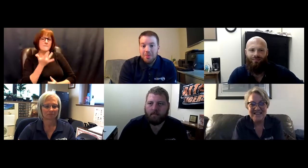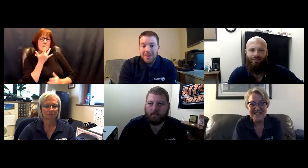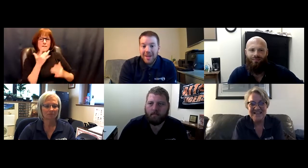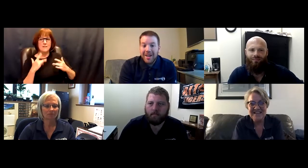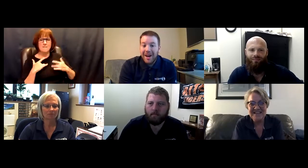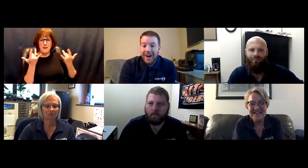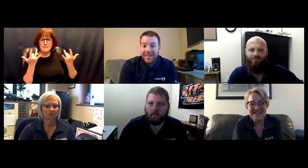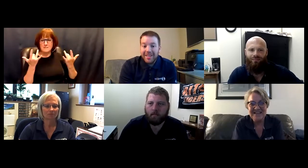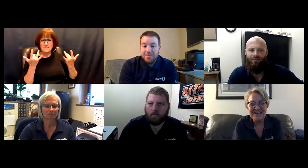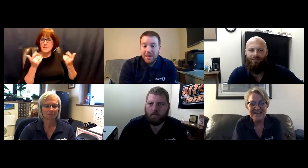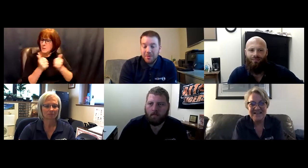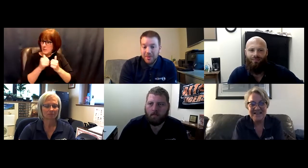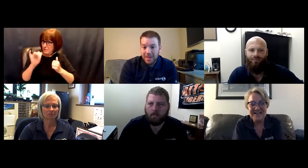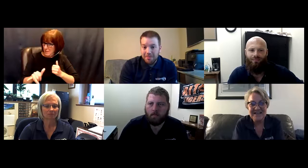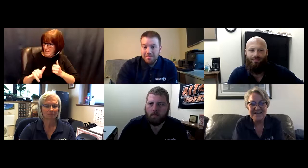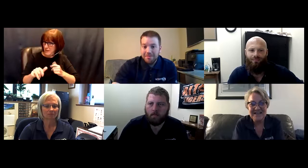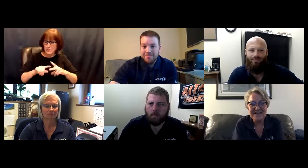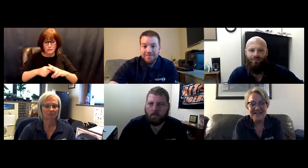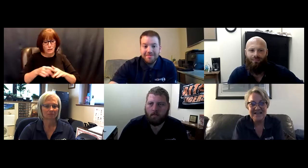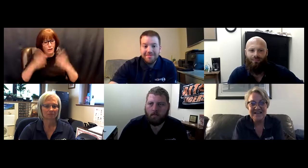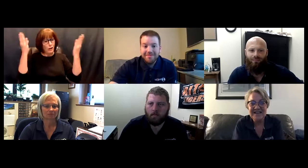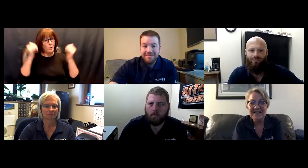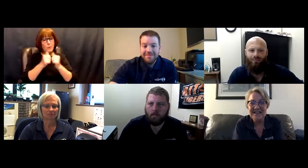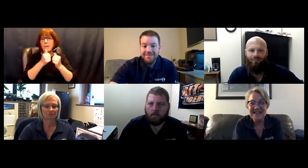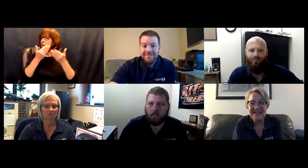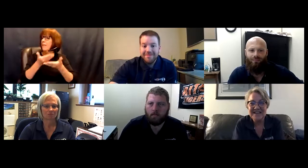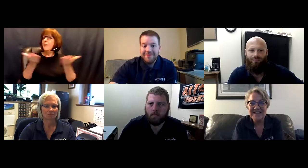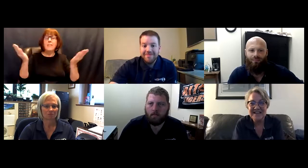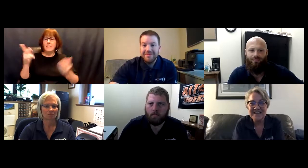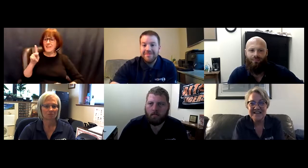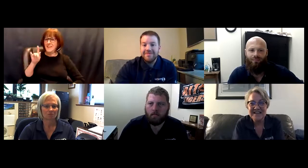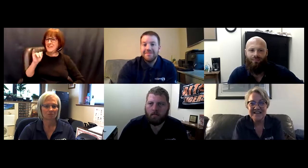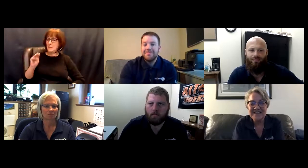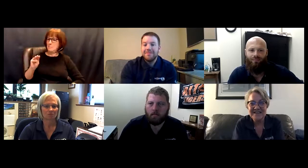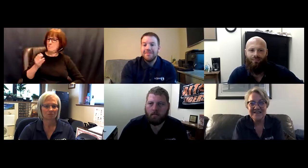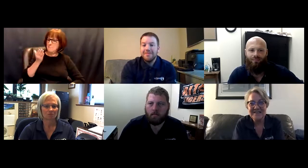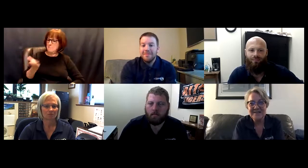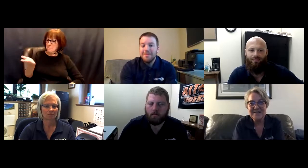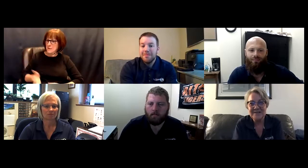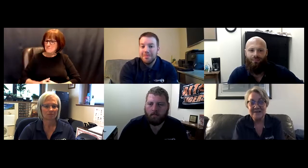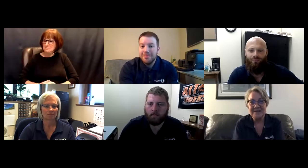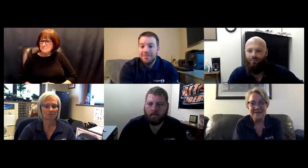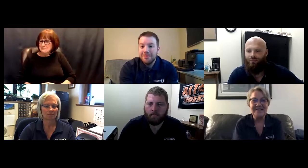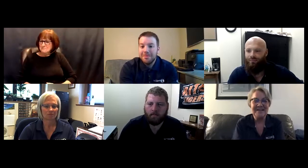With that I'd like to begin with Kim.